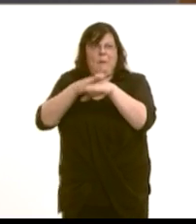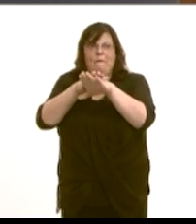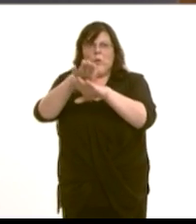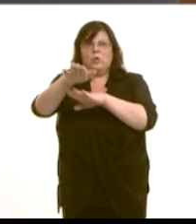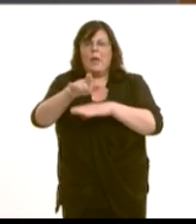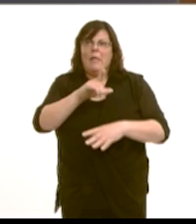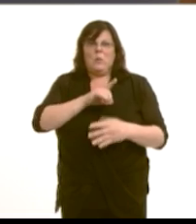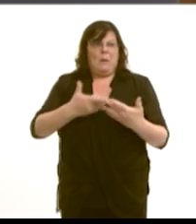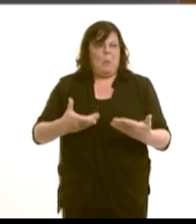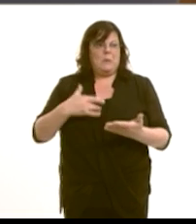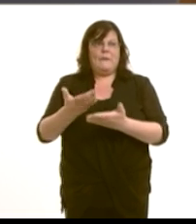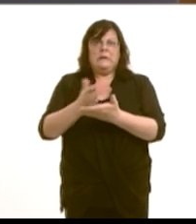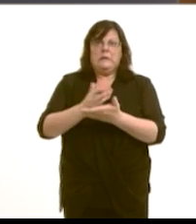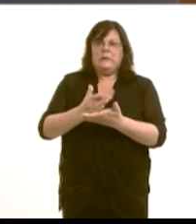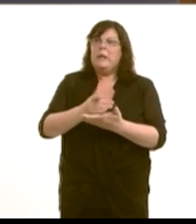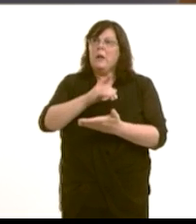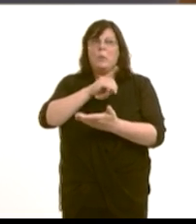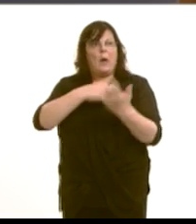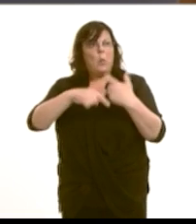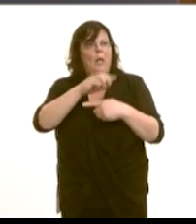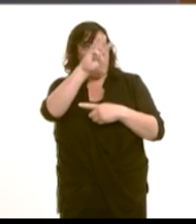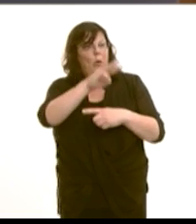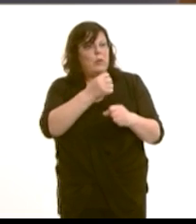is why we want to provide as much certainty as we can, from a Welsh Government perspective,